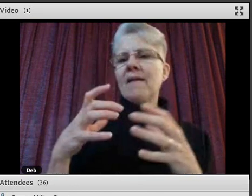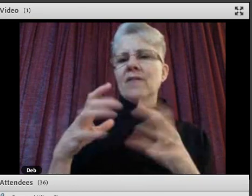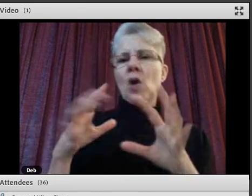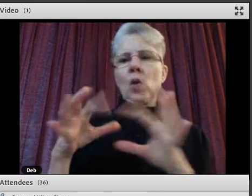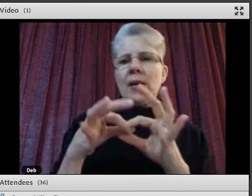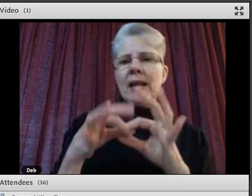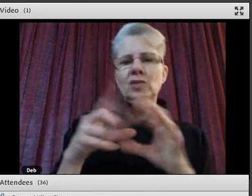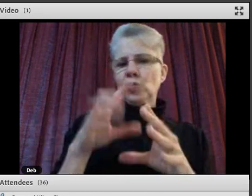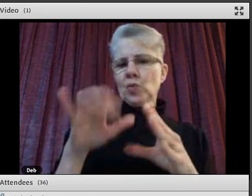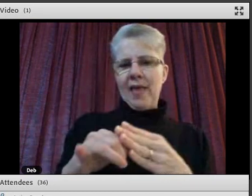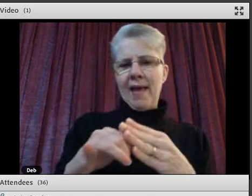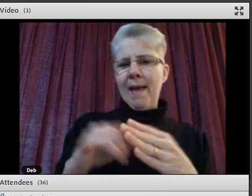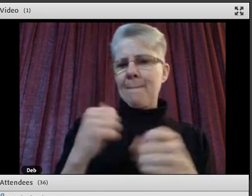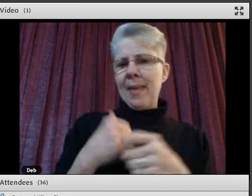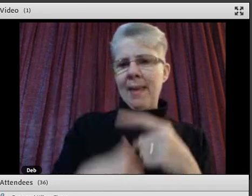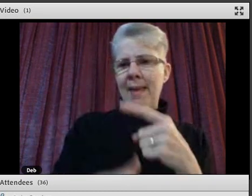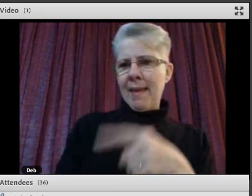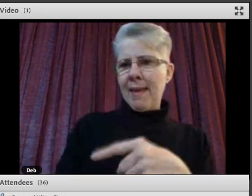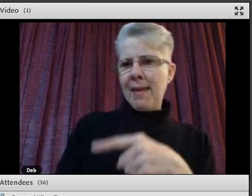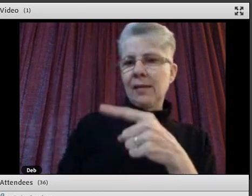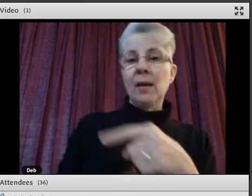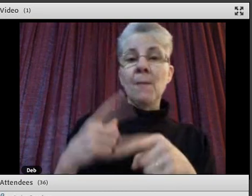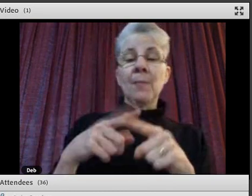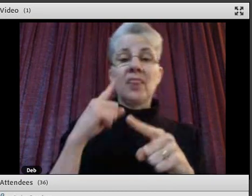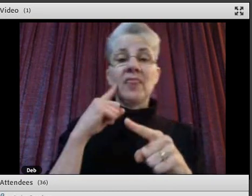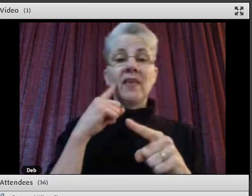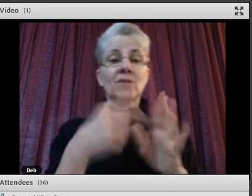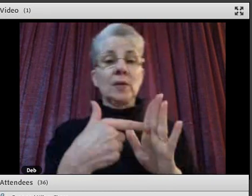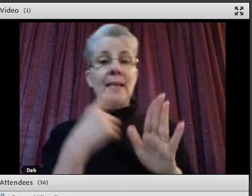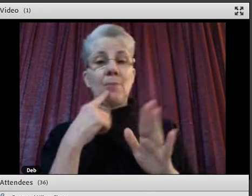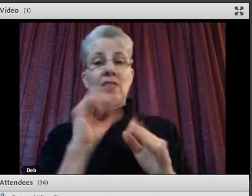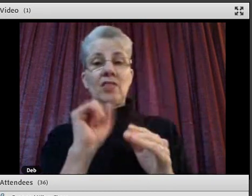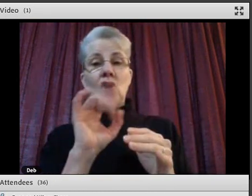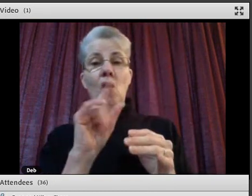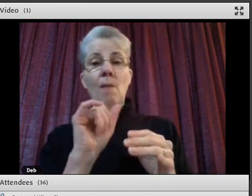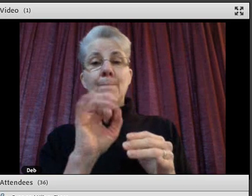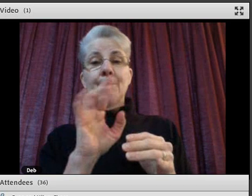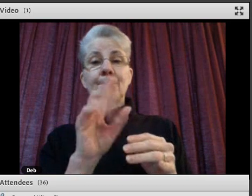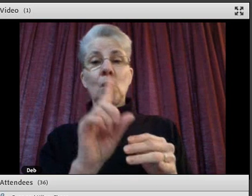to be able to do this kind of stuff. Hilary: But for example, that little cardboard tube